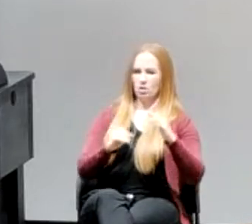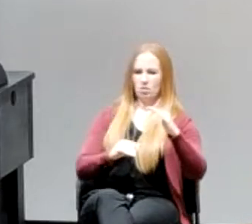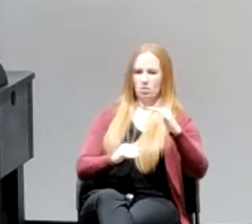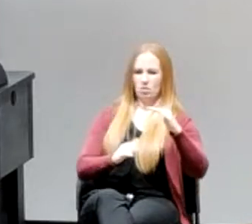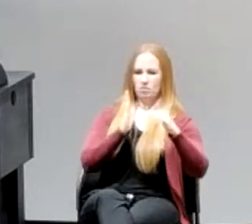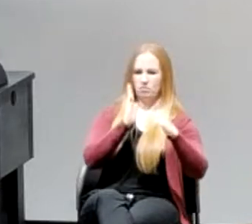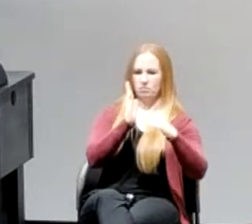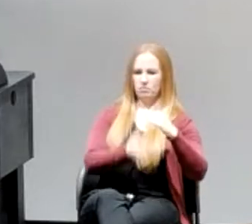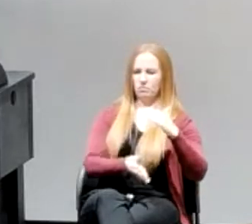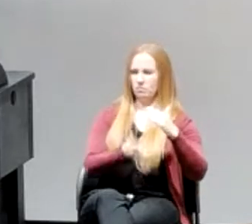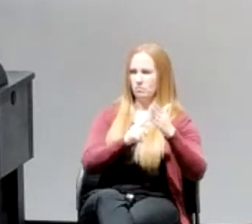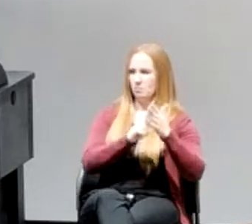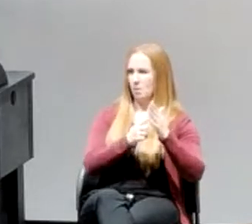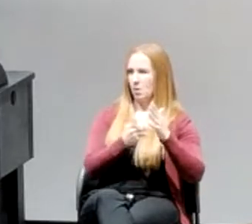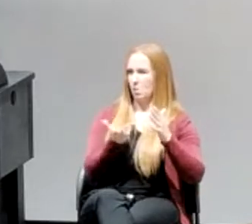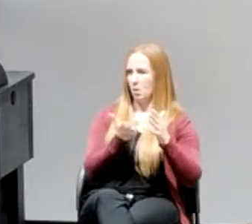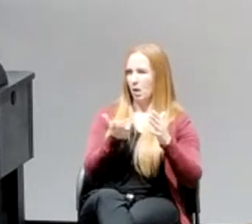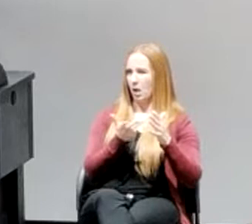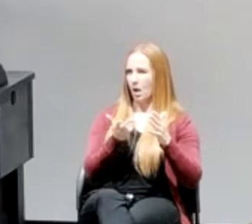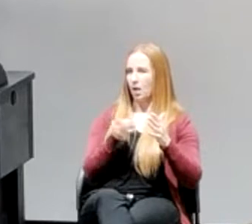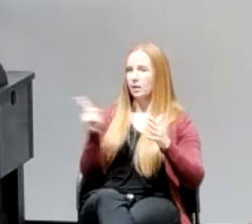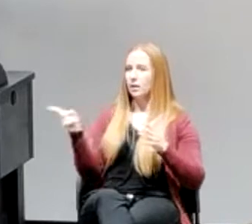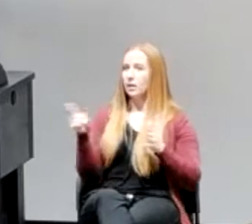Then I thought about my buddy Bill and I'm like. Hang on. Hang on.